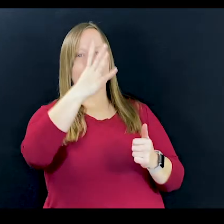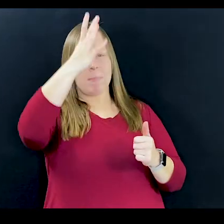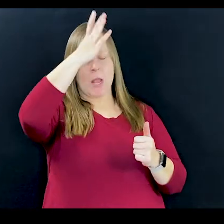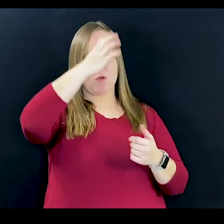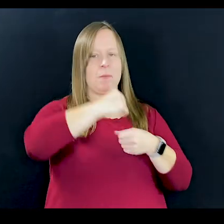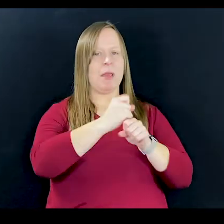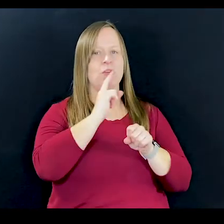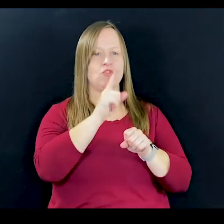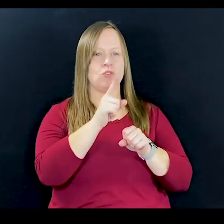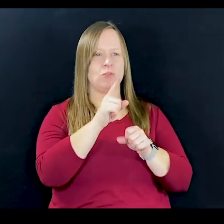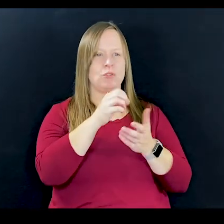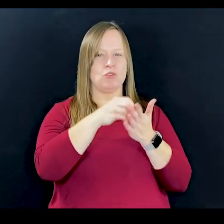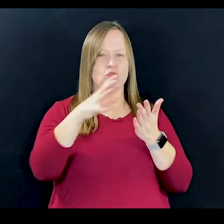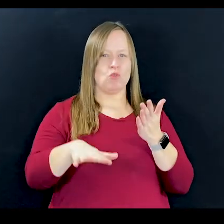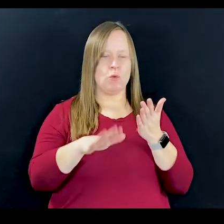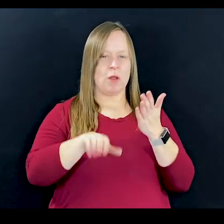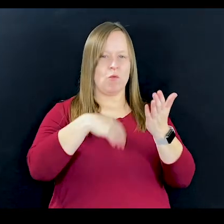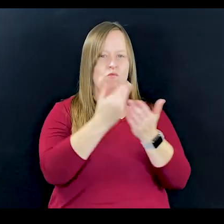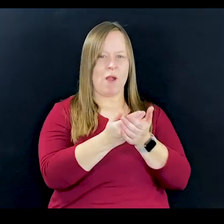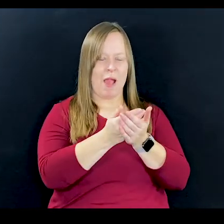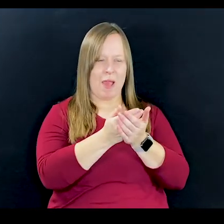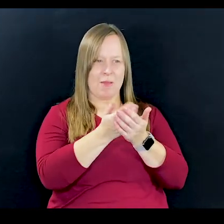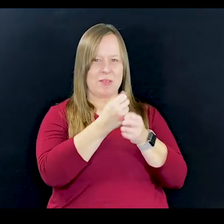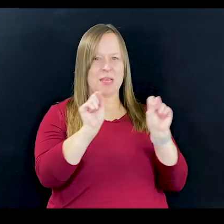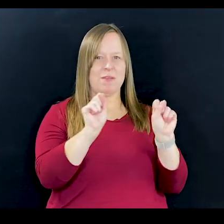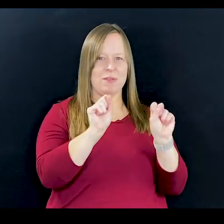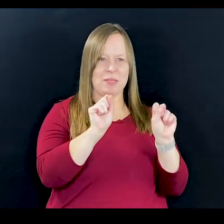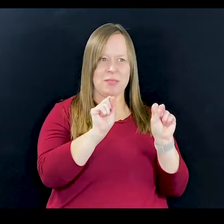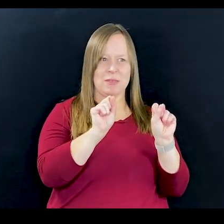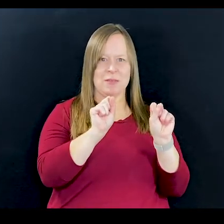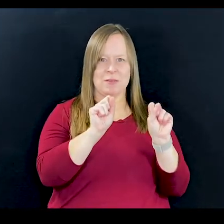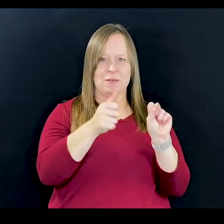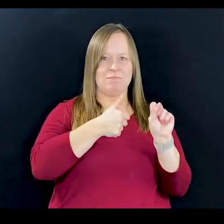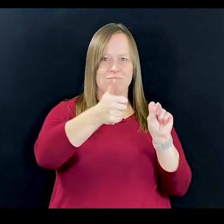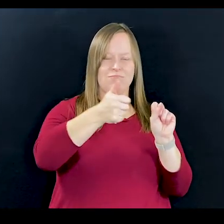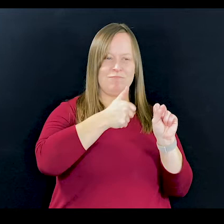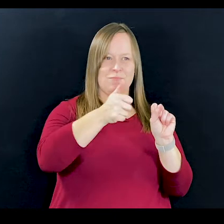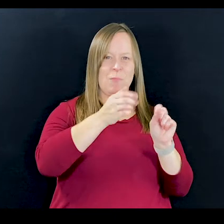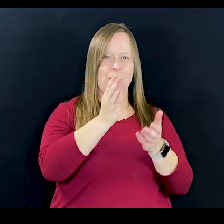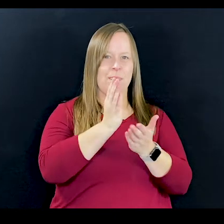parent to ensure that the student got safely to and from his bus stop. There